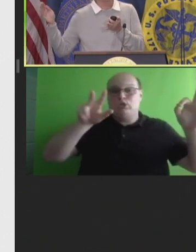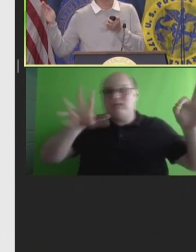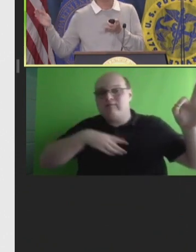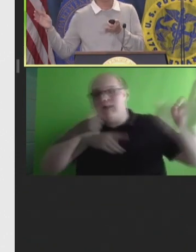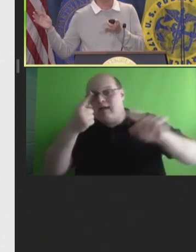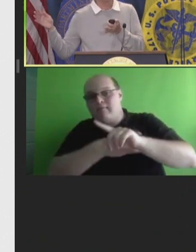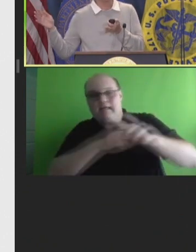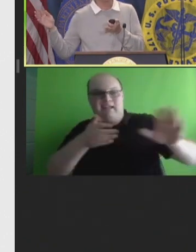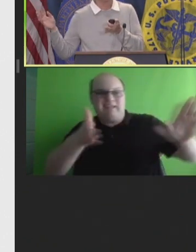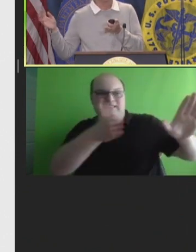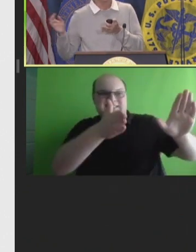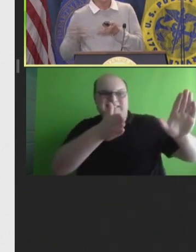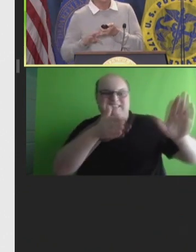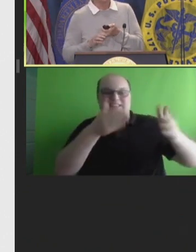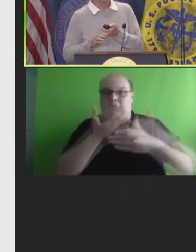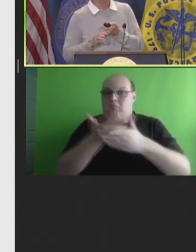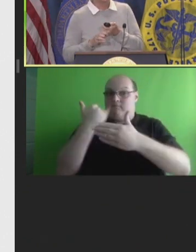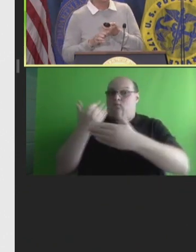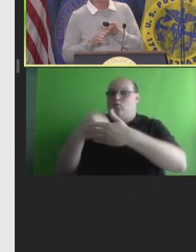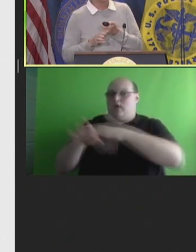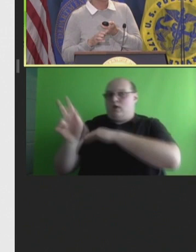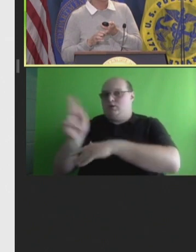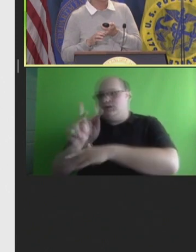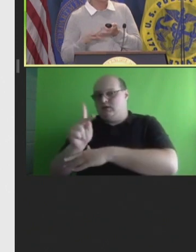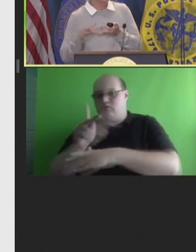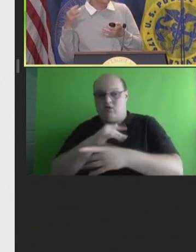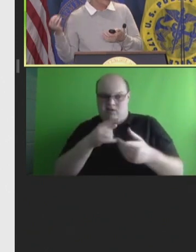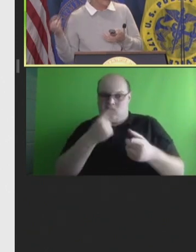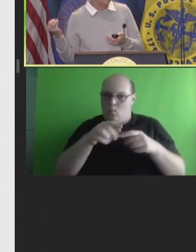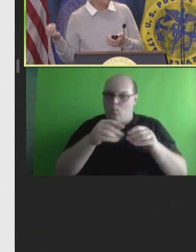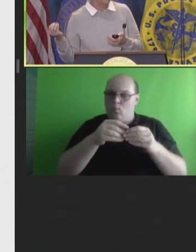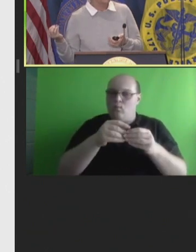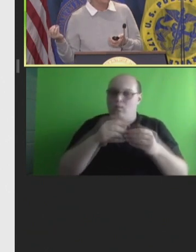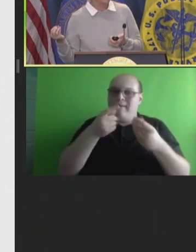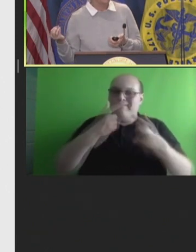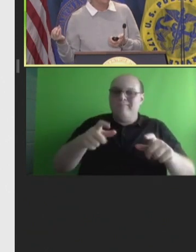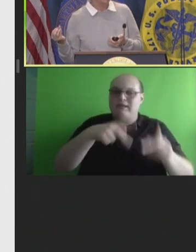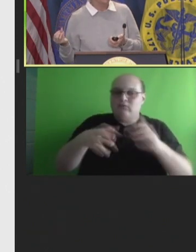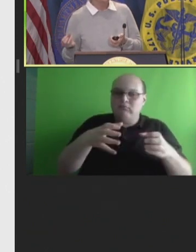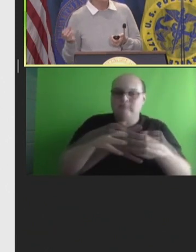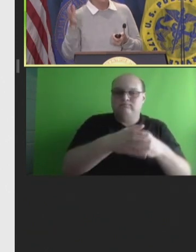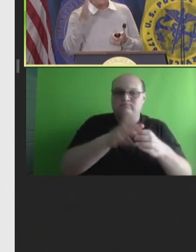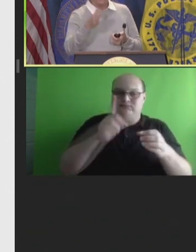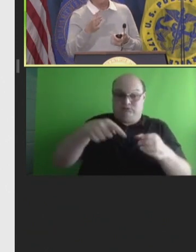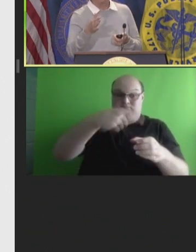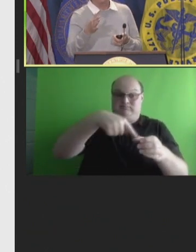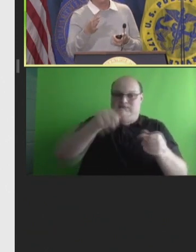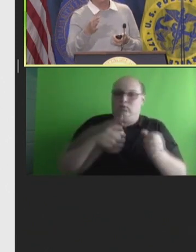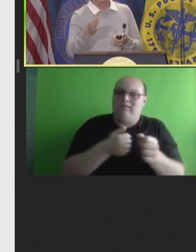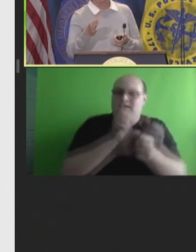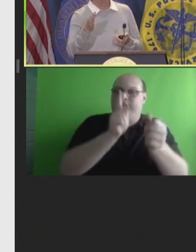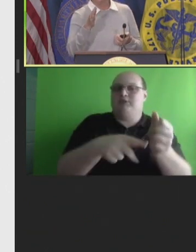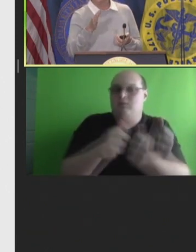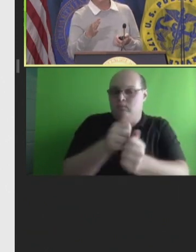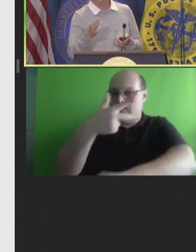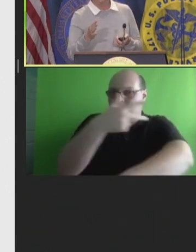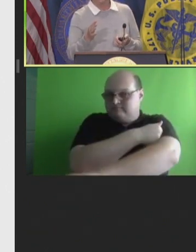entering kindergarten. So, you know, we need to catch those kids up. We have done really good work